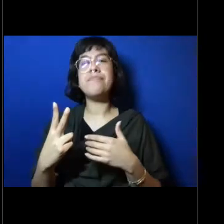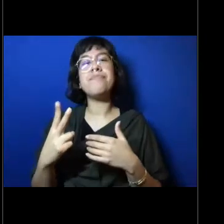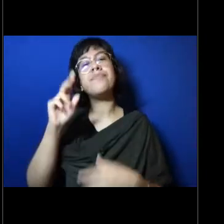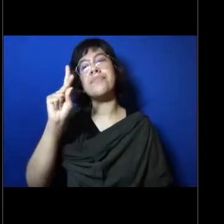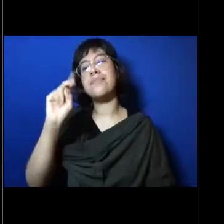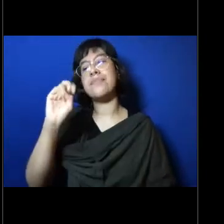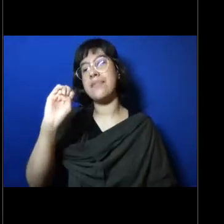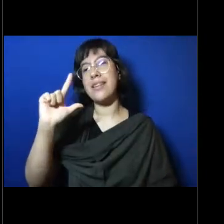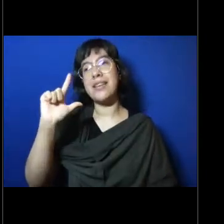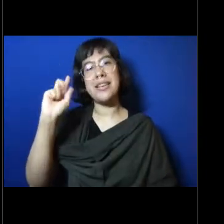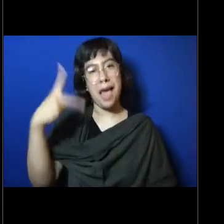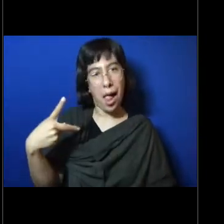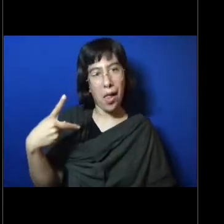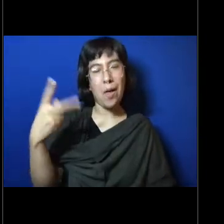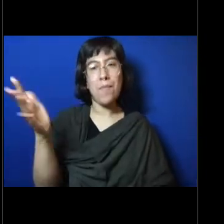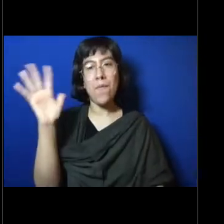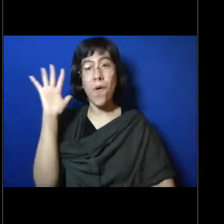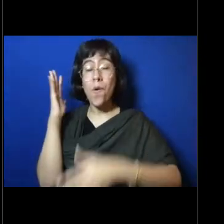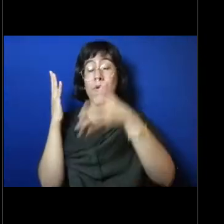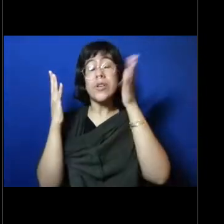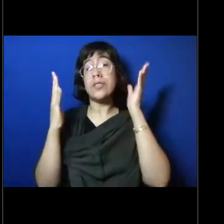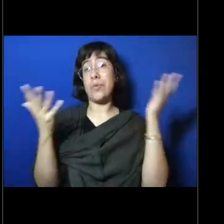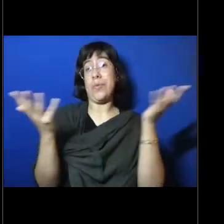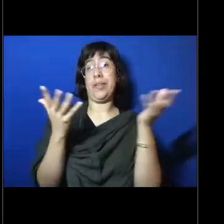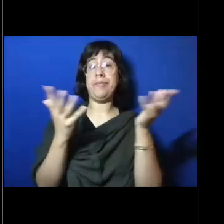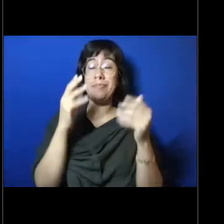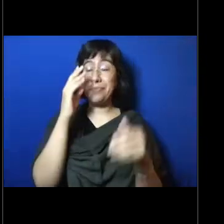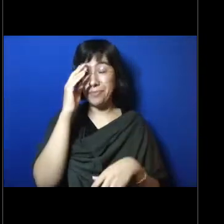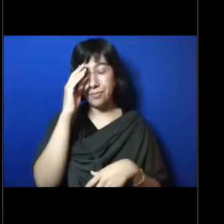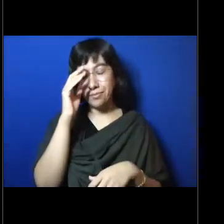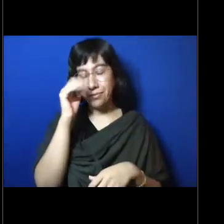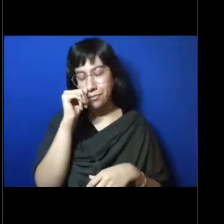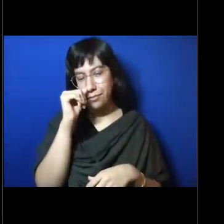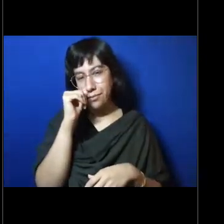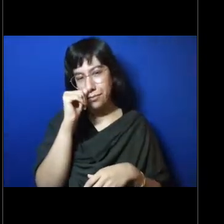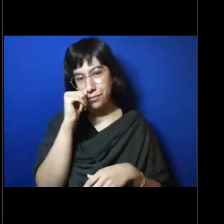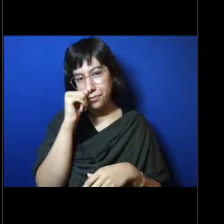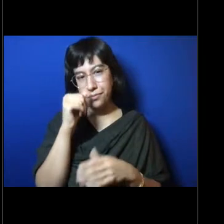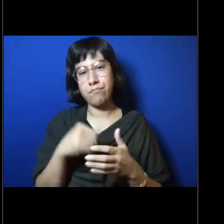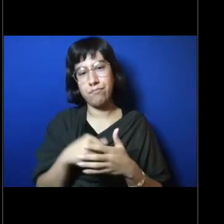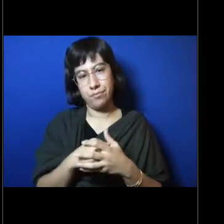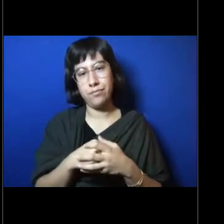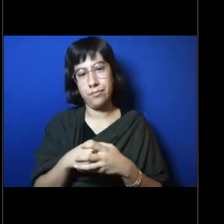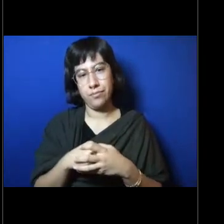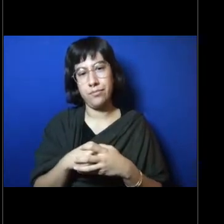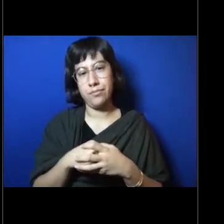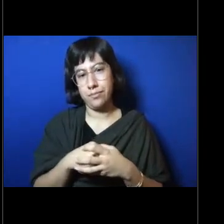so this might be a review. But kelp forest are a extremely productive